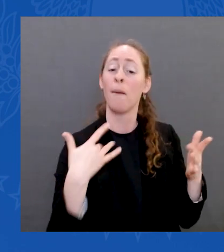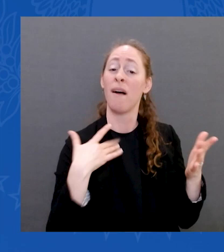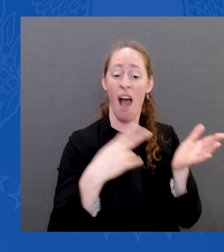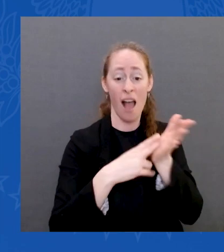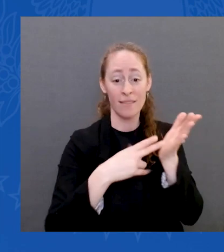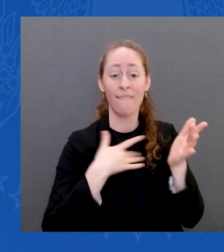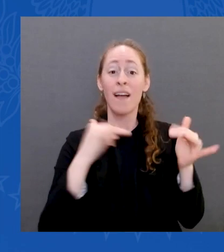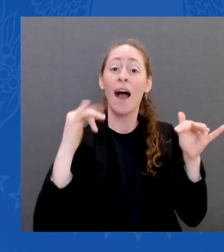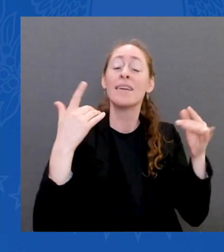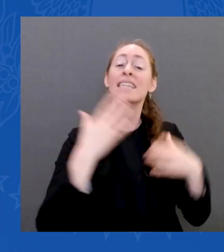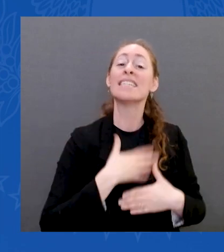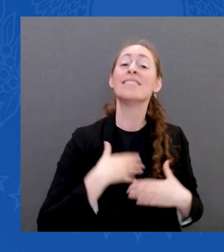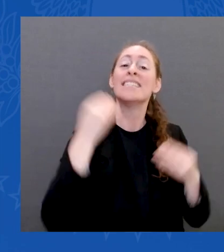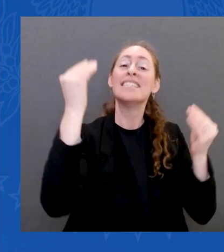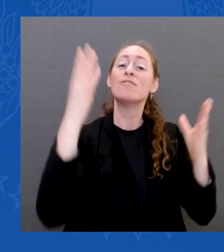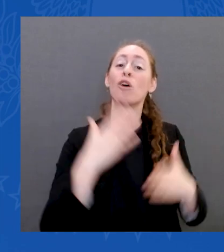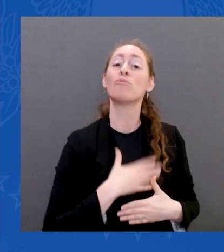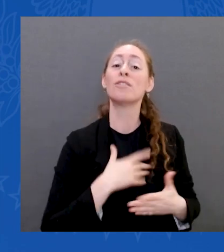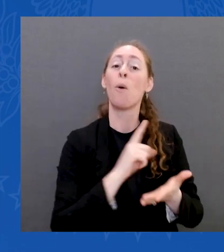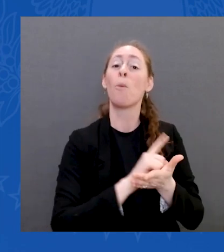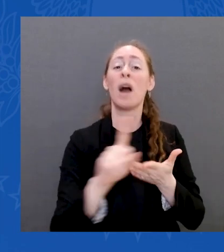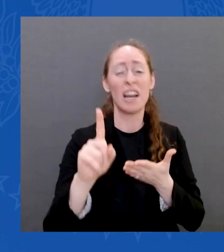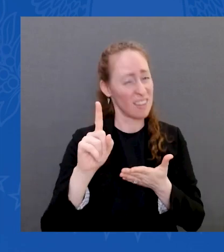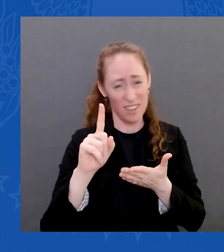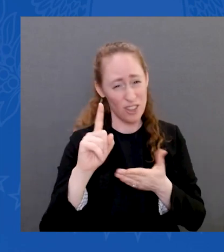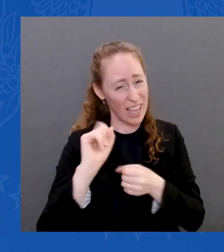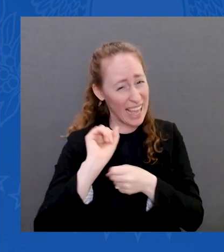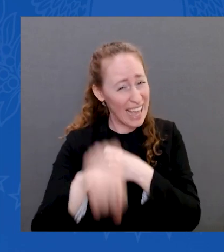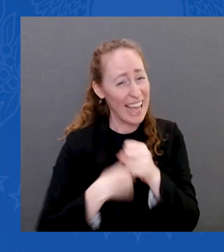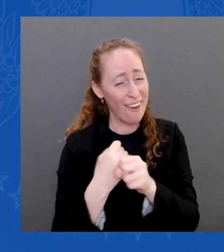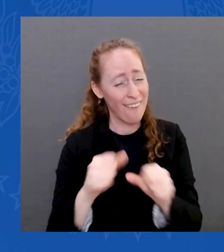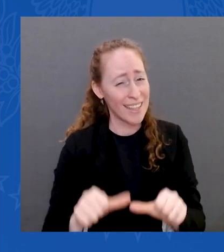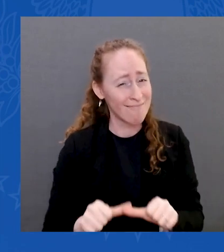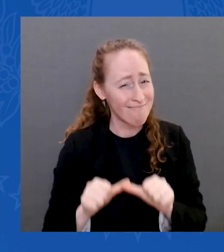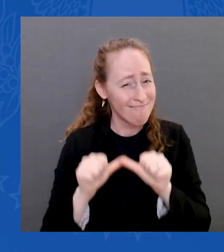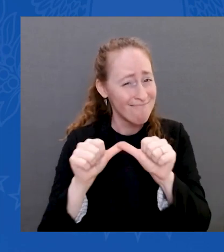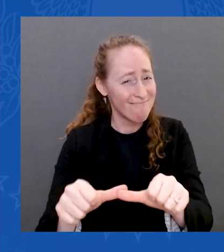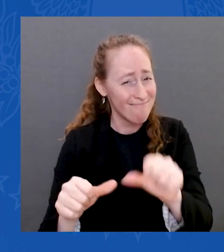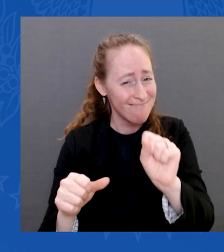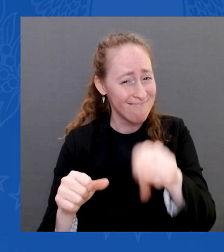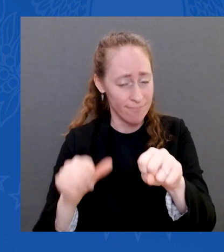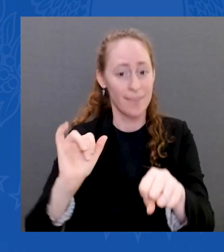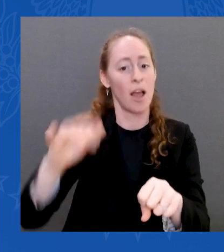That's why the department and the Biden-Harris administration have called for higher pay for teachers,